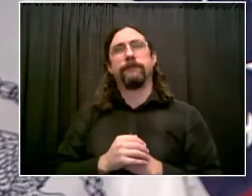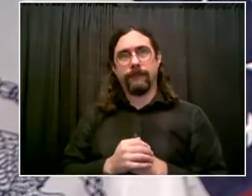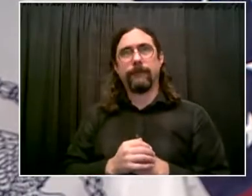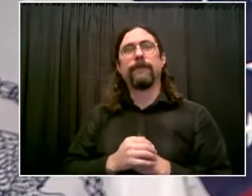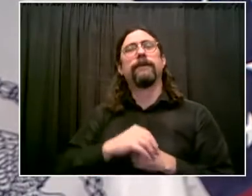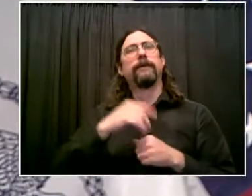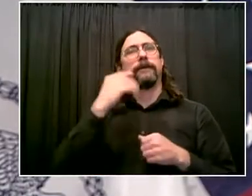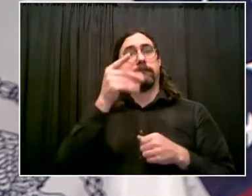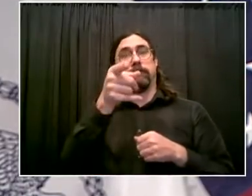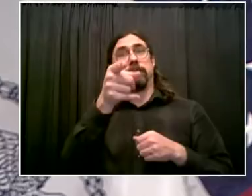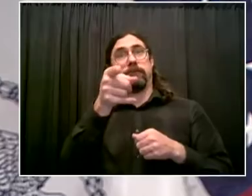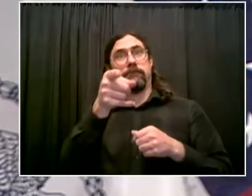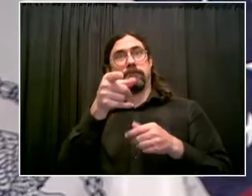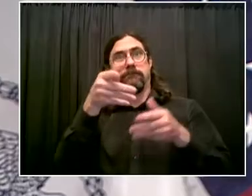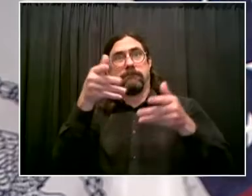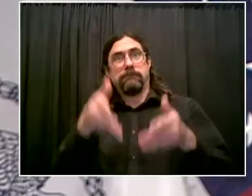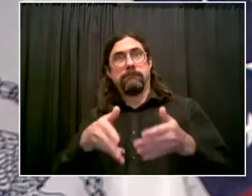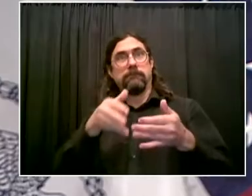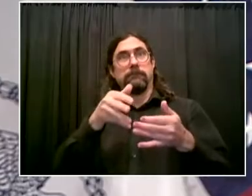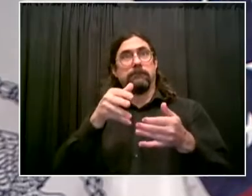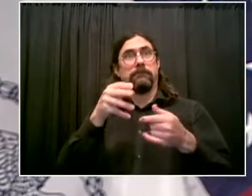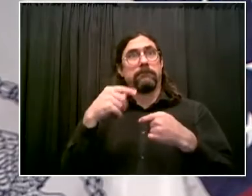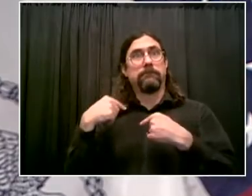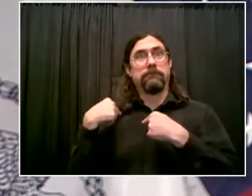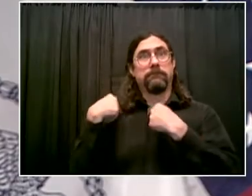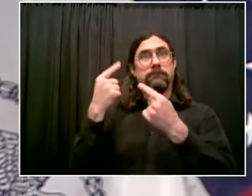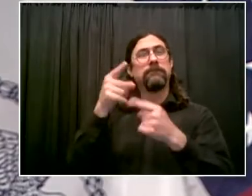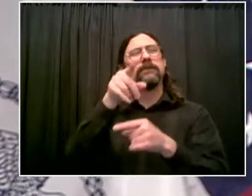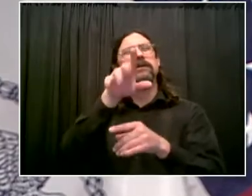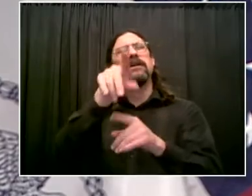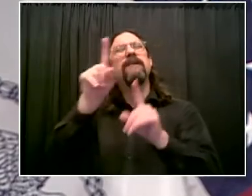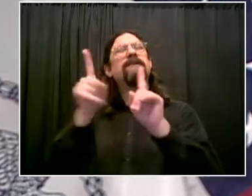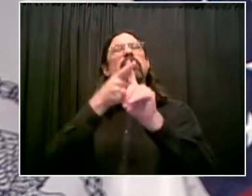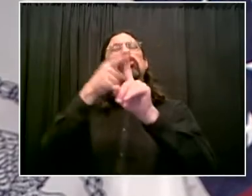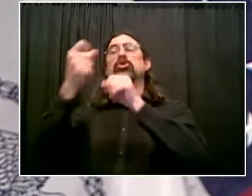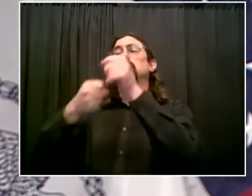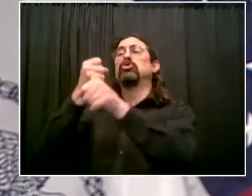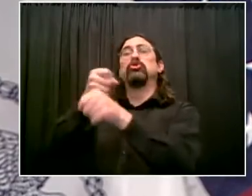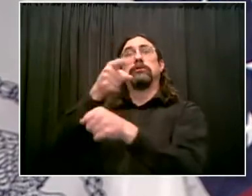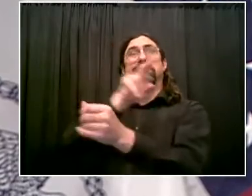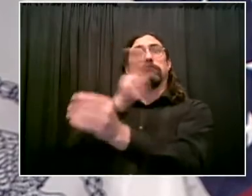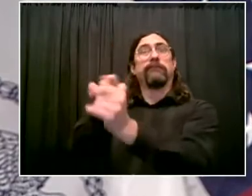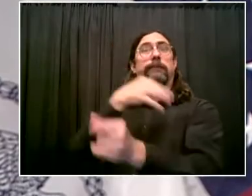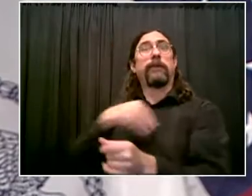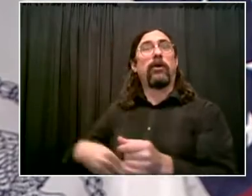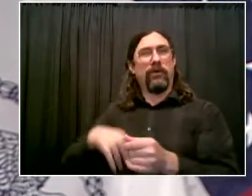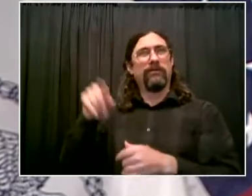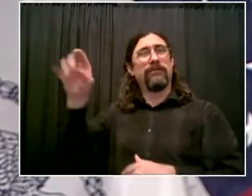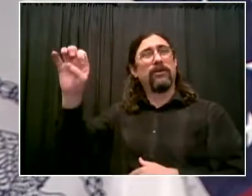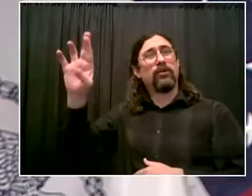DIED DURING YOUR RFIST YEAR AS MAYOR IT TOOK FIVE YEARS TO FIRE THE OFFICER